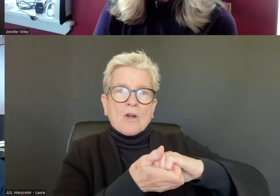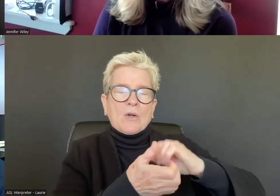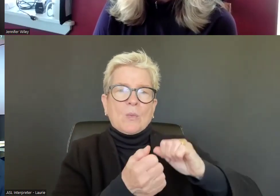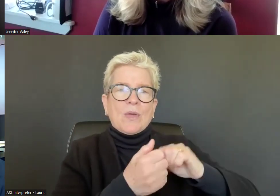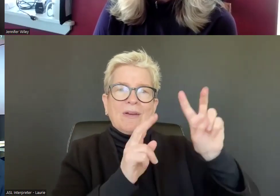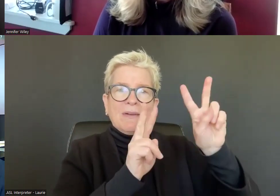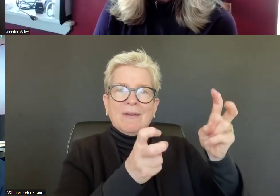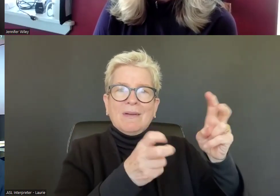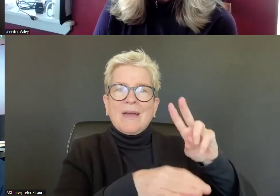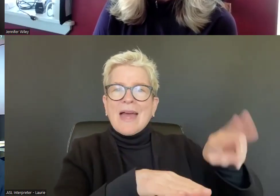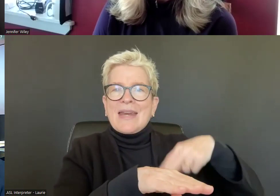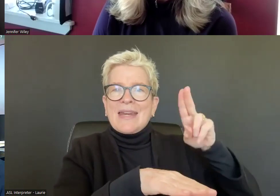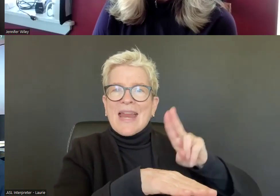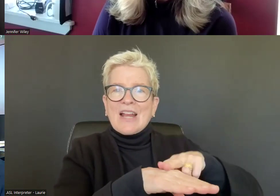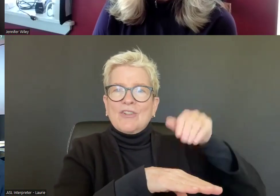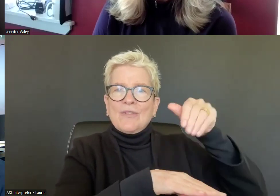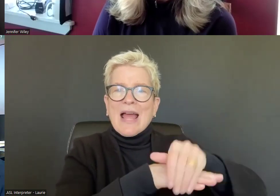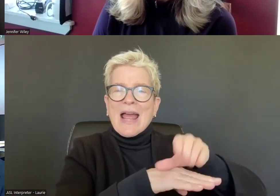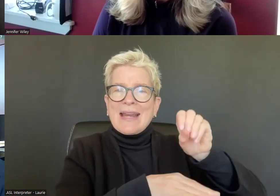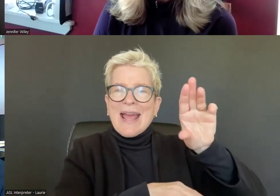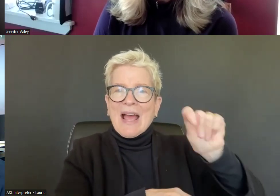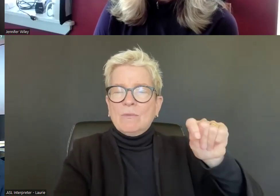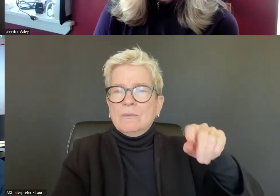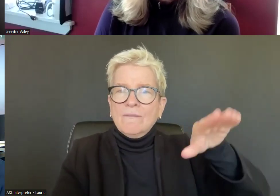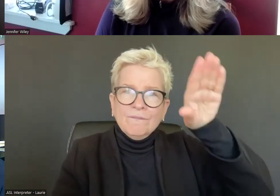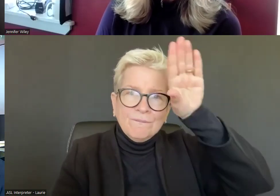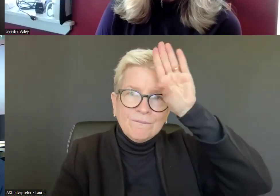and so there's the fire department, the police department, and other